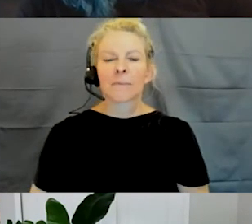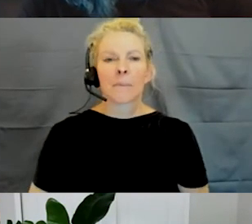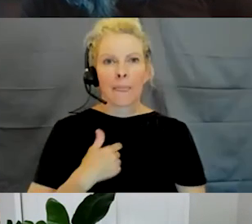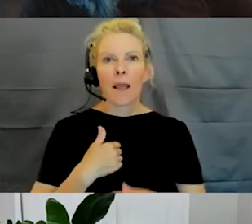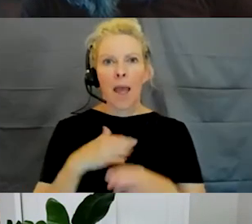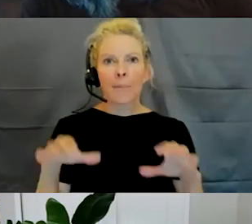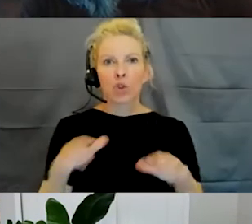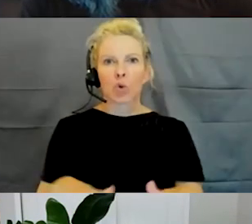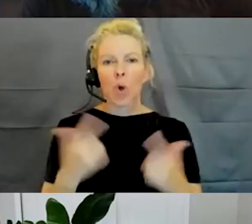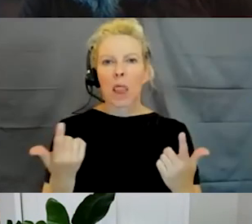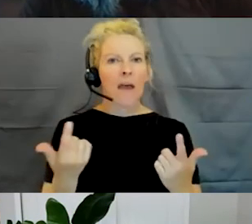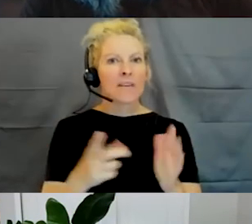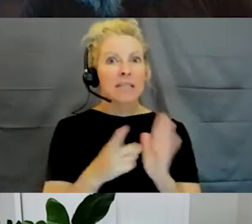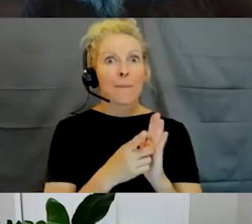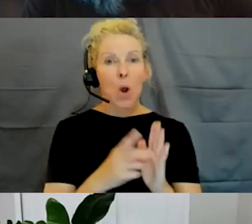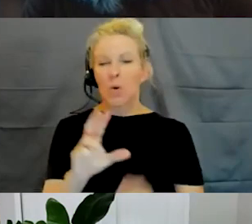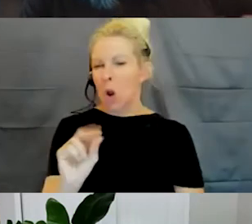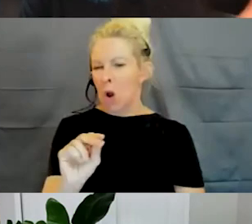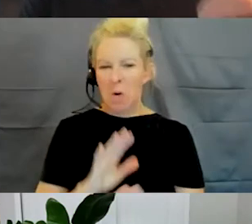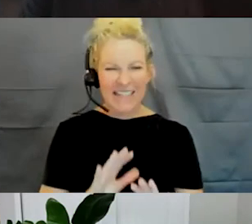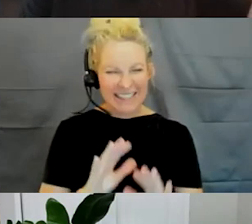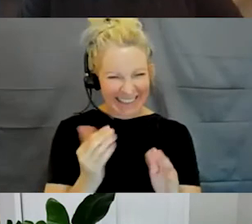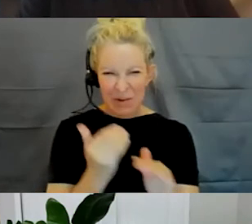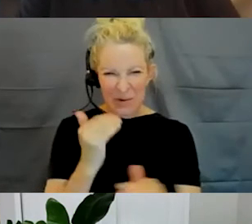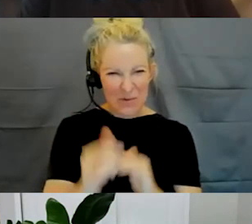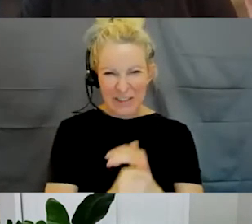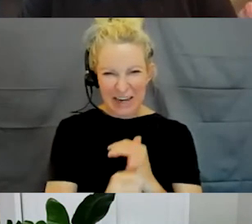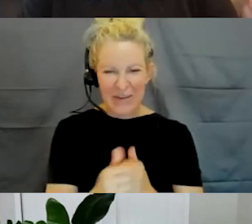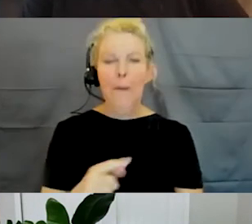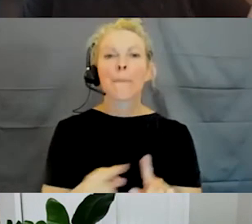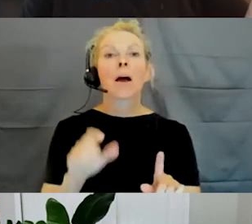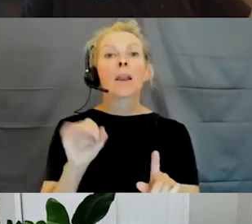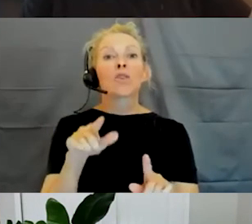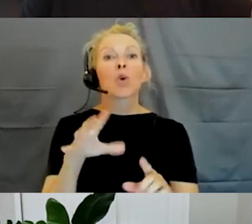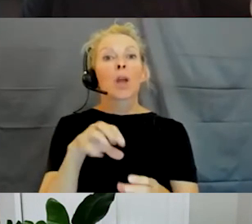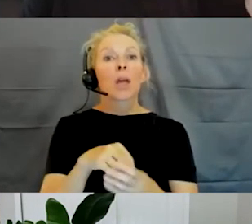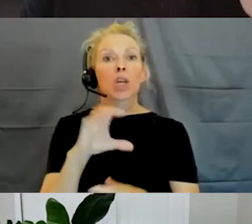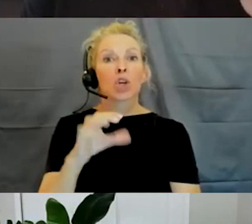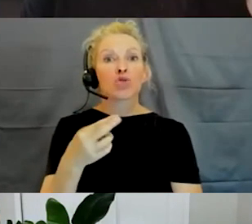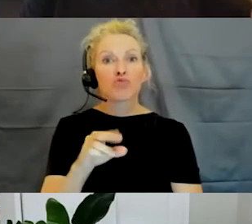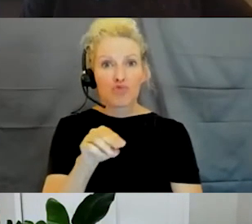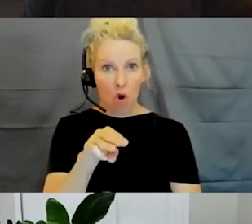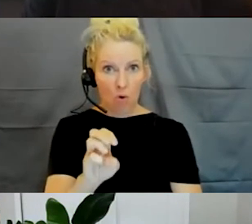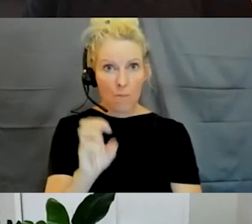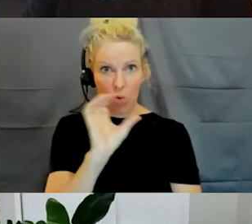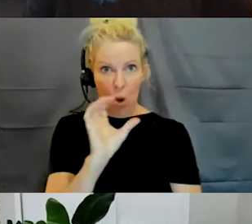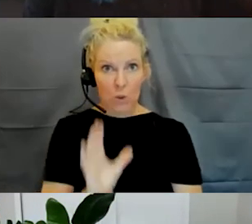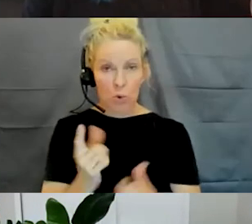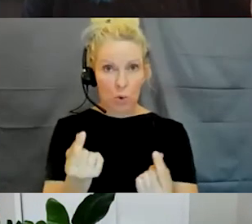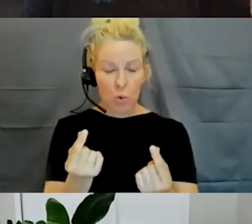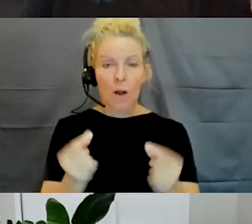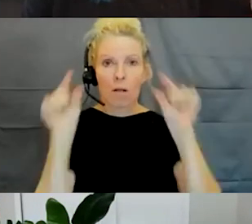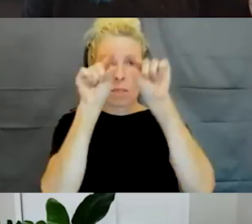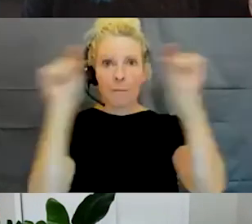a danger. If you are in chrome, for instance, you would go to the bar at the top and find,